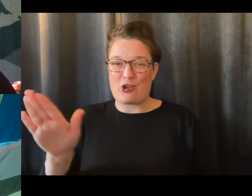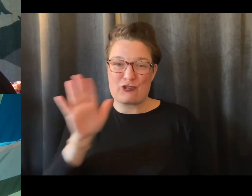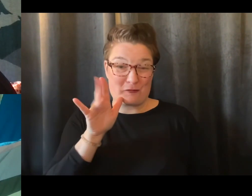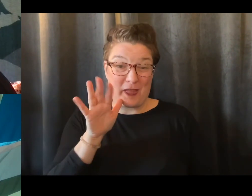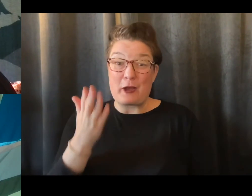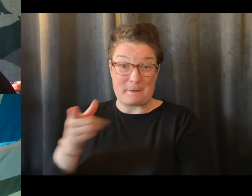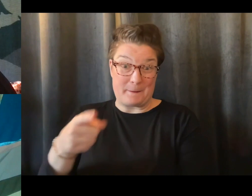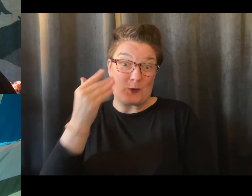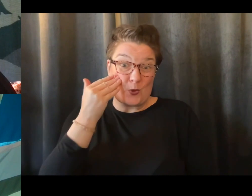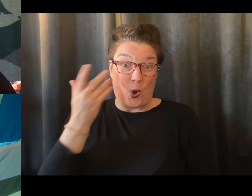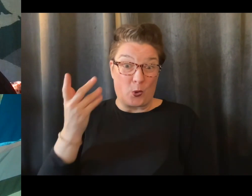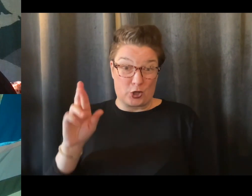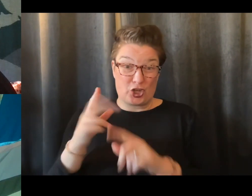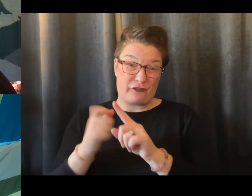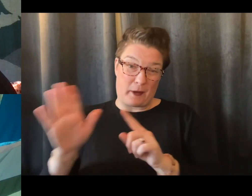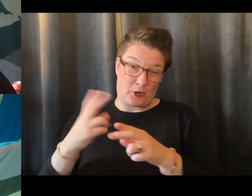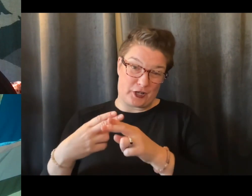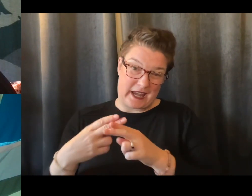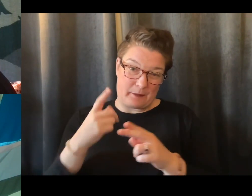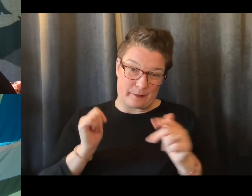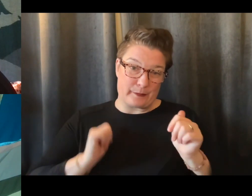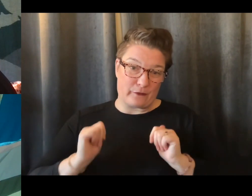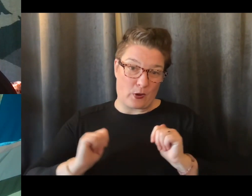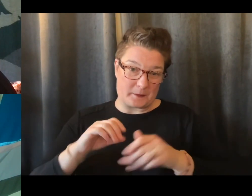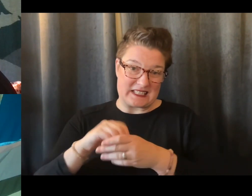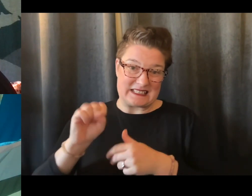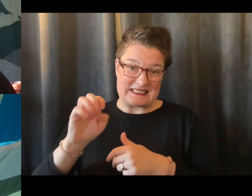And she's also known in activist circles as Tokitae.